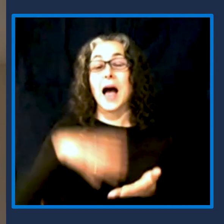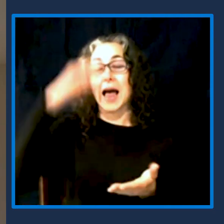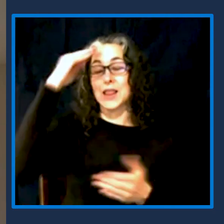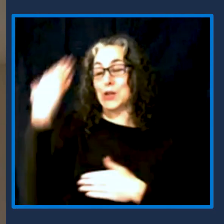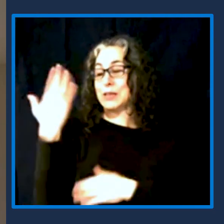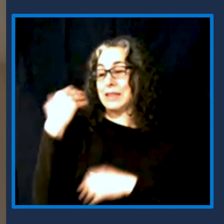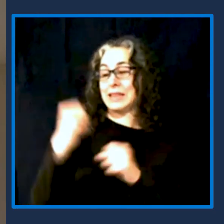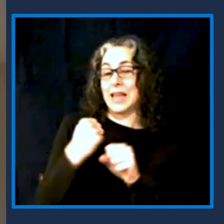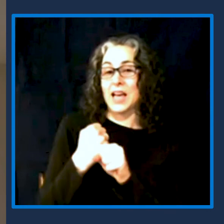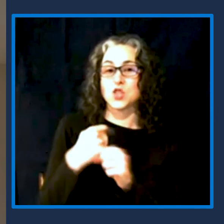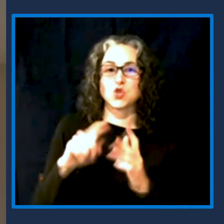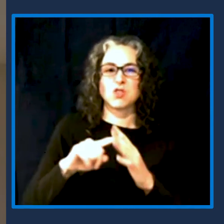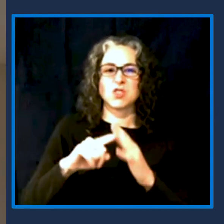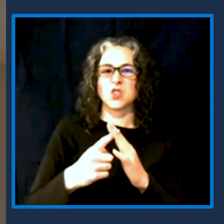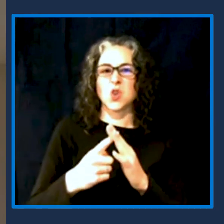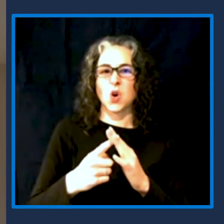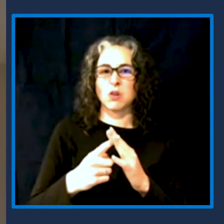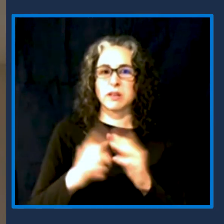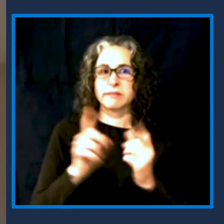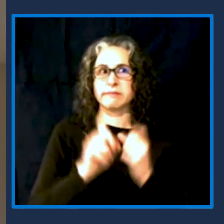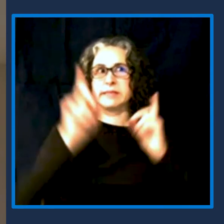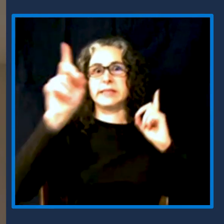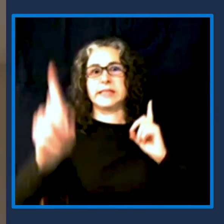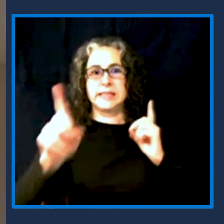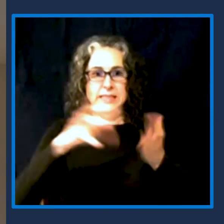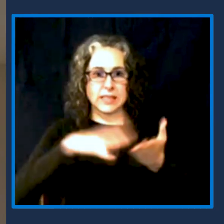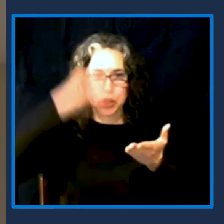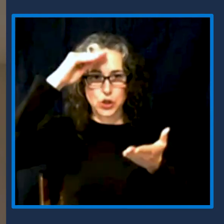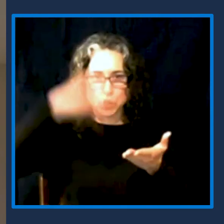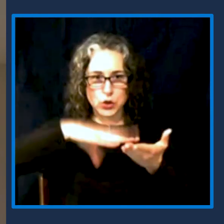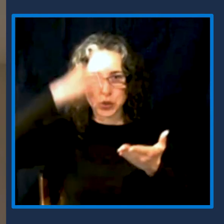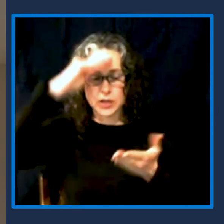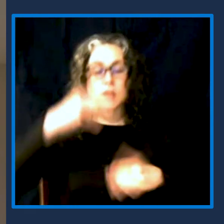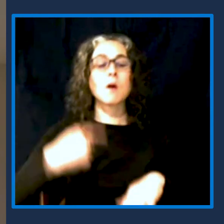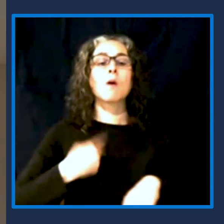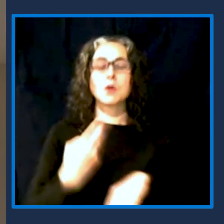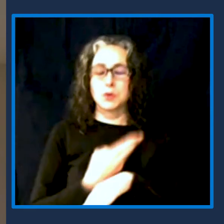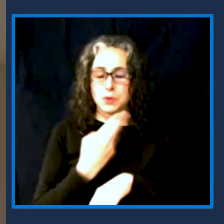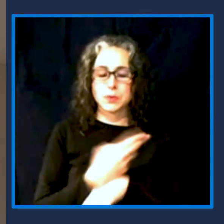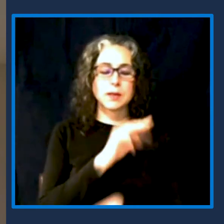when we first started distance learning again this is utilizing microsoft lens